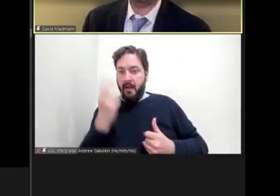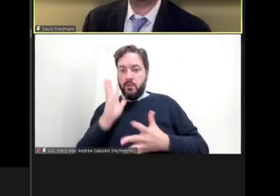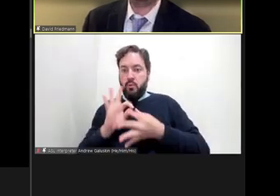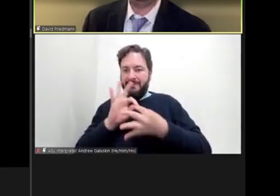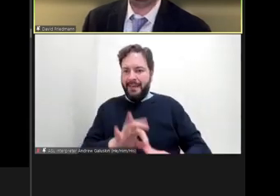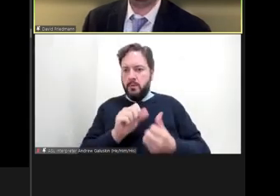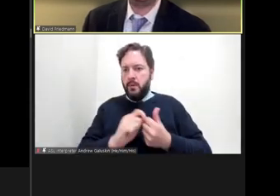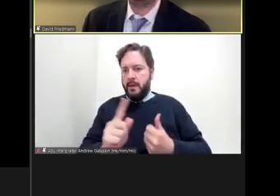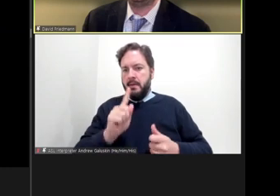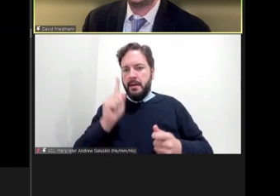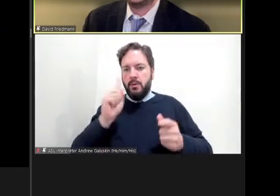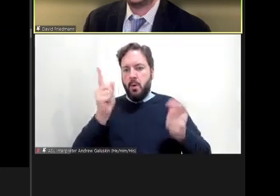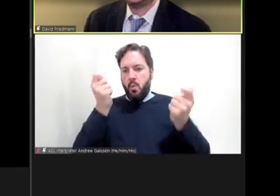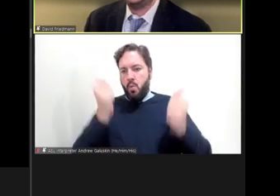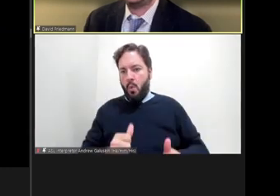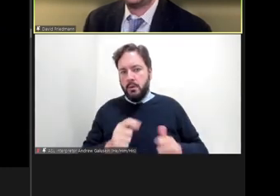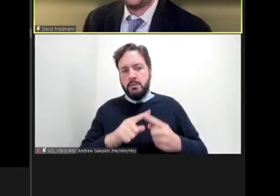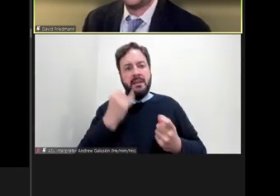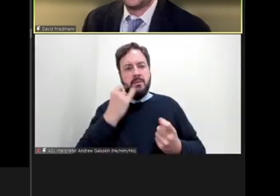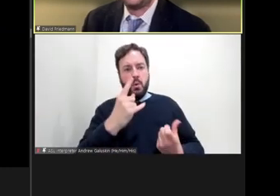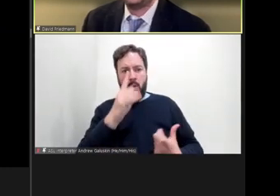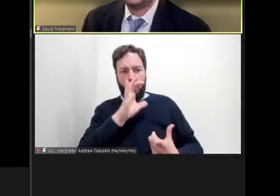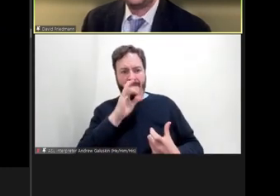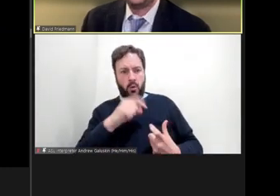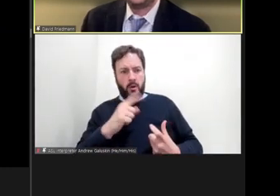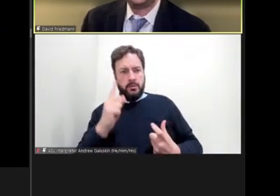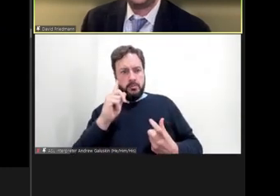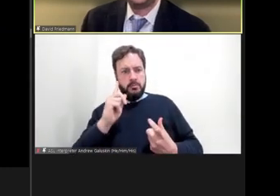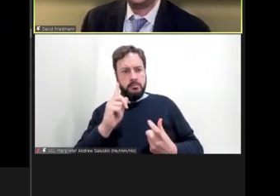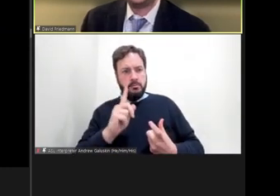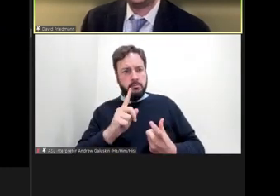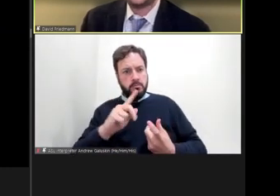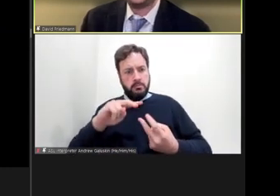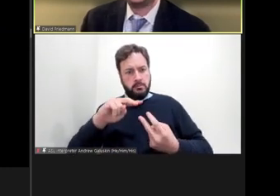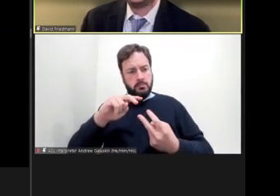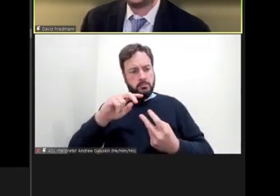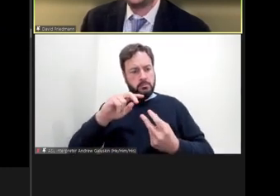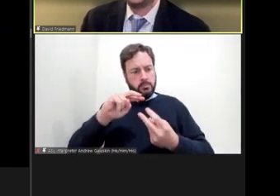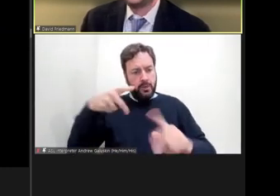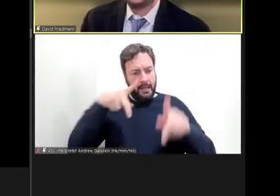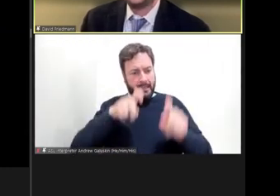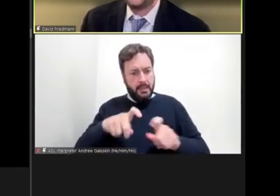And when you do genetic testing, for a child, it's not always the case that